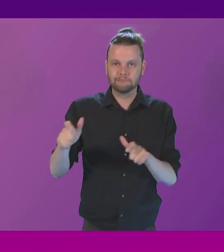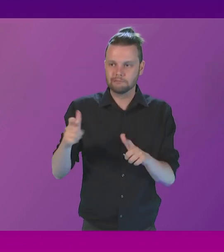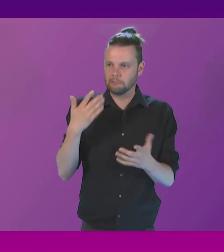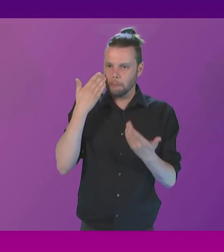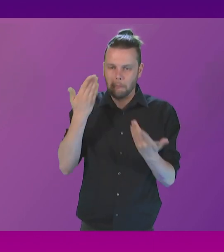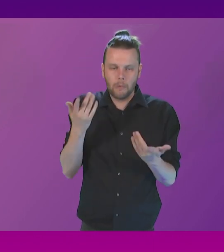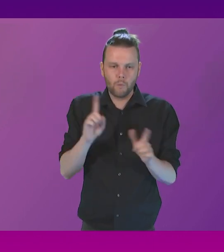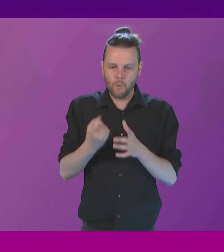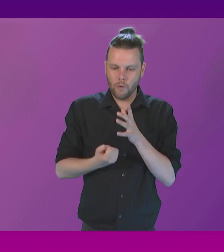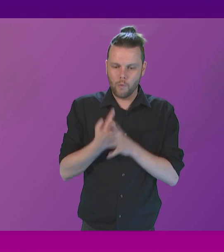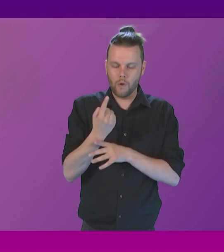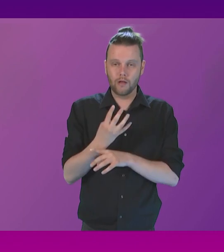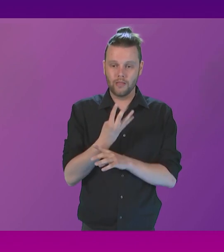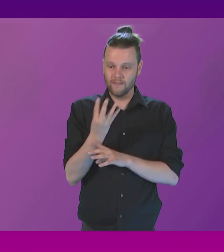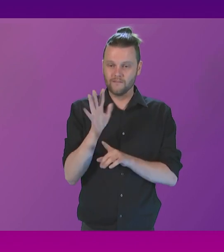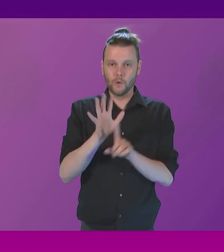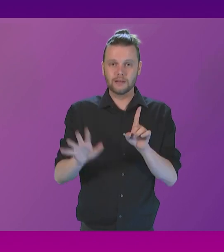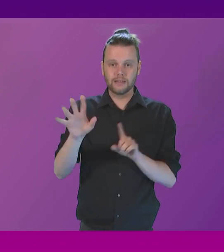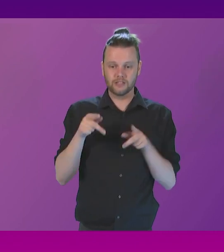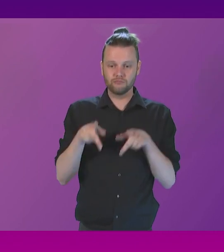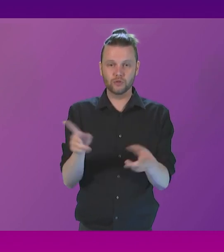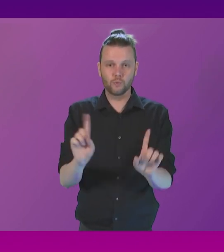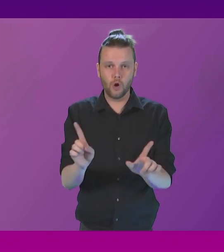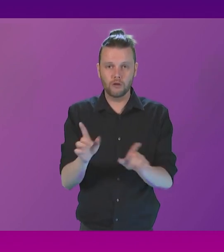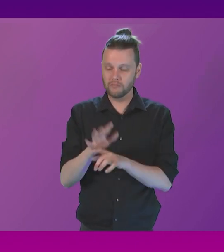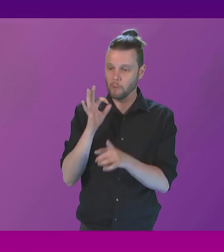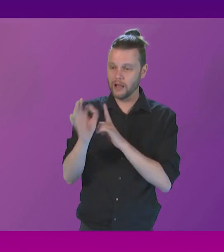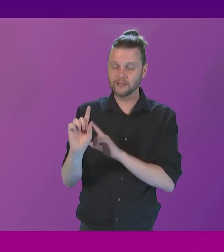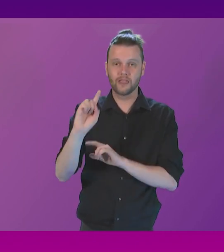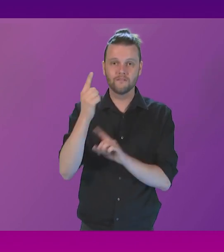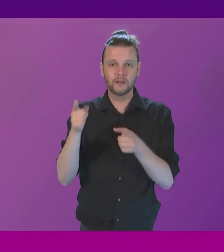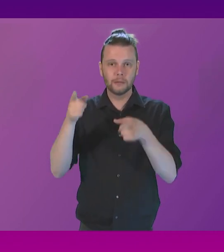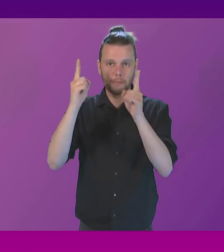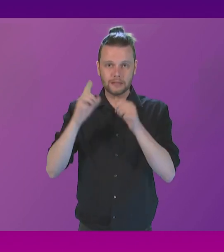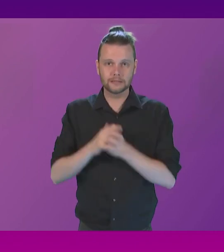as to what its four-nations approach will be, will the First Minister personally intervene now and